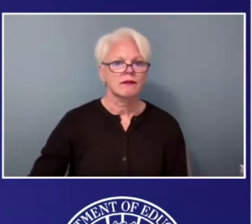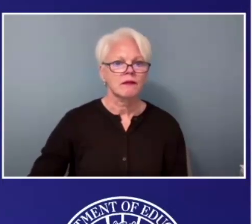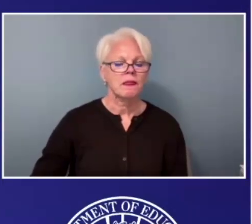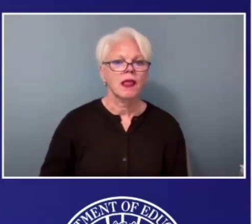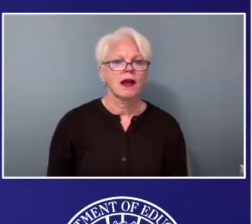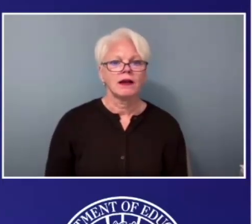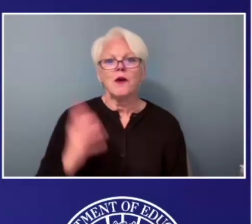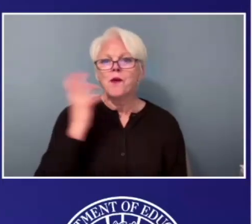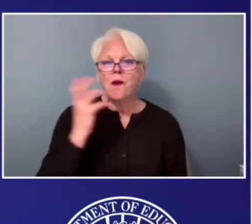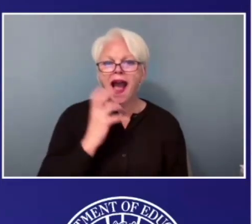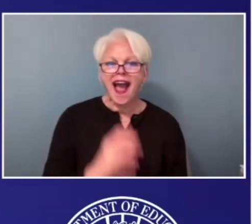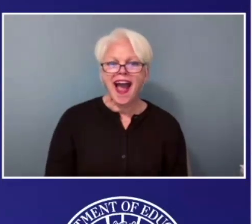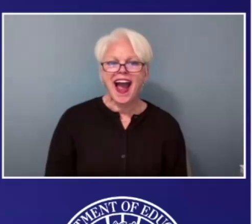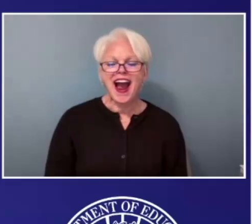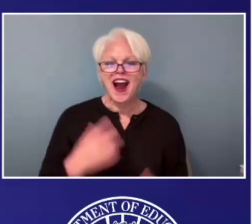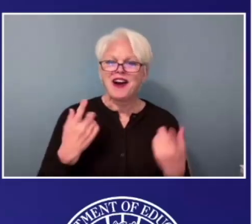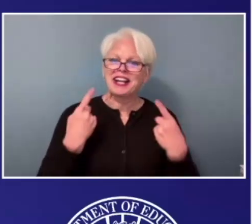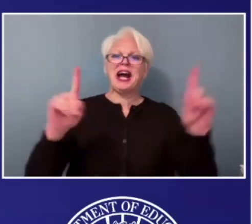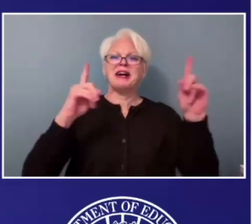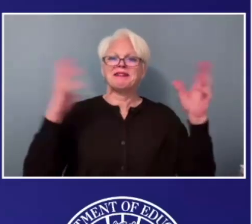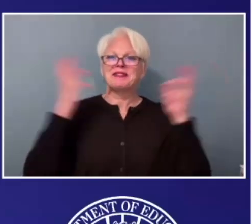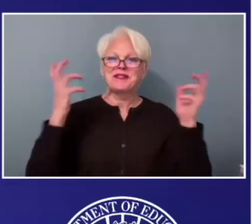Wow, what an accomplishment, guys. Good job.